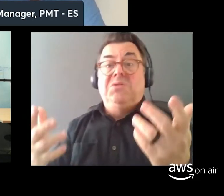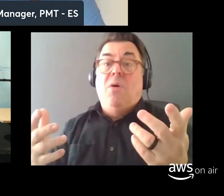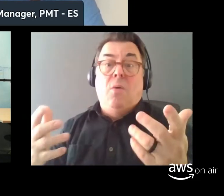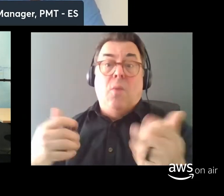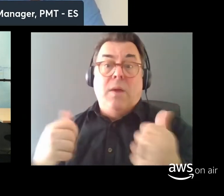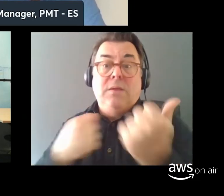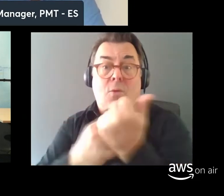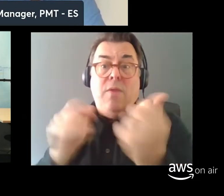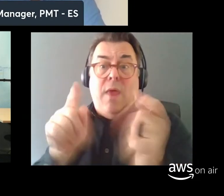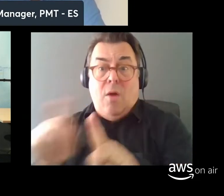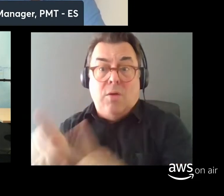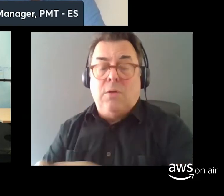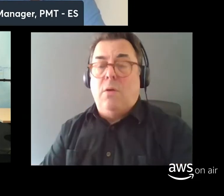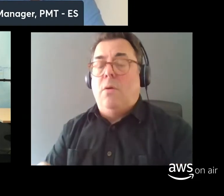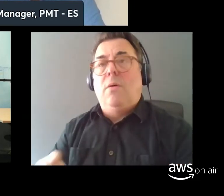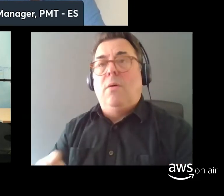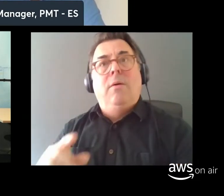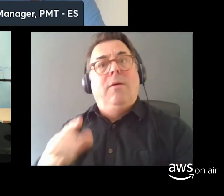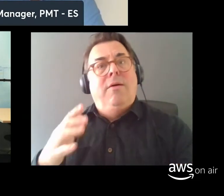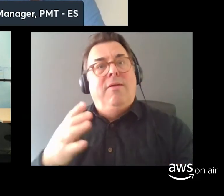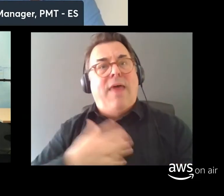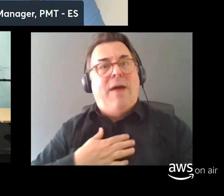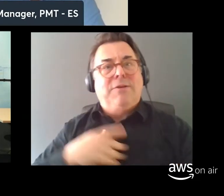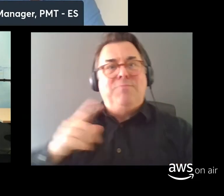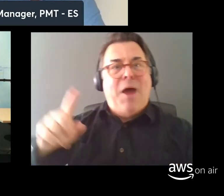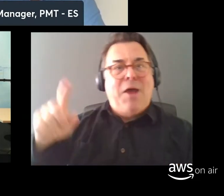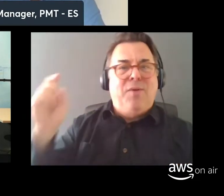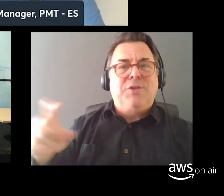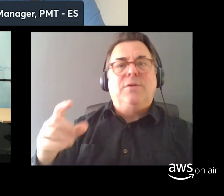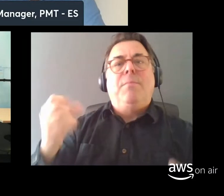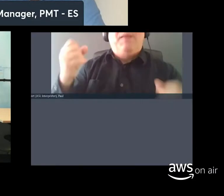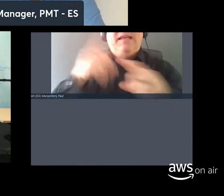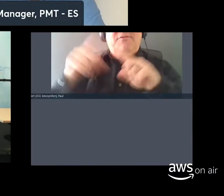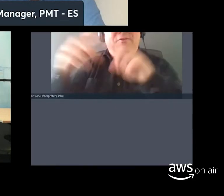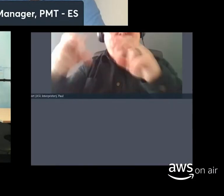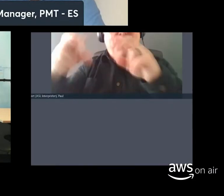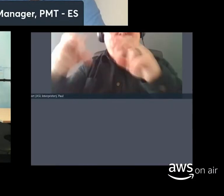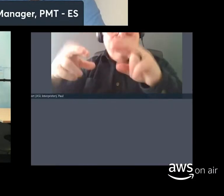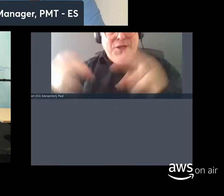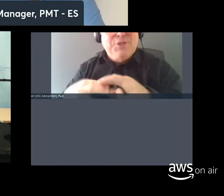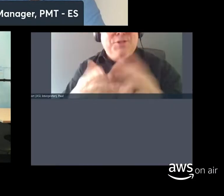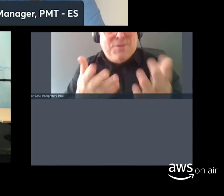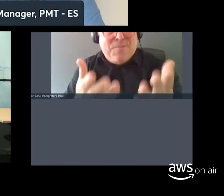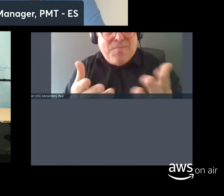Yeah, that was gonna be a question that I got to, multi-region architectures are becoming,